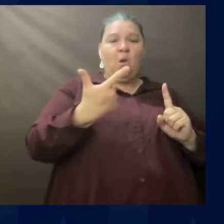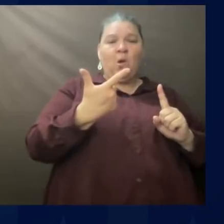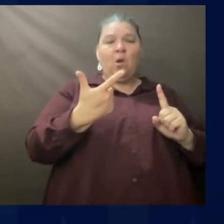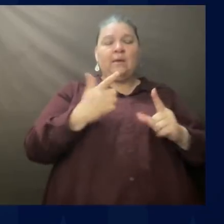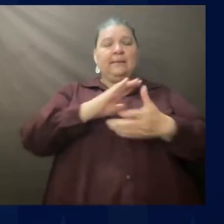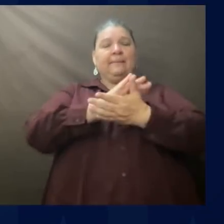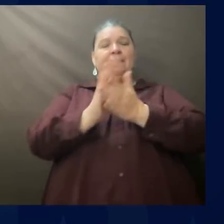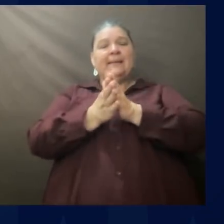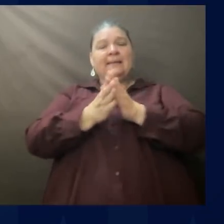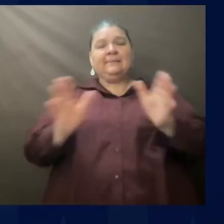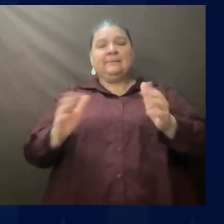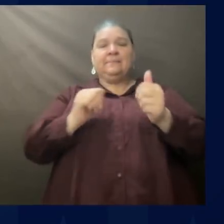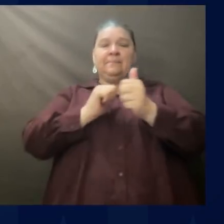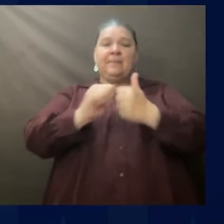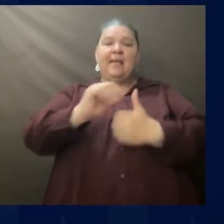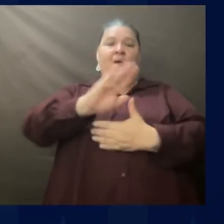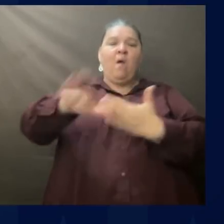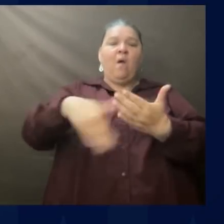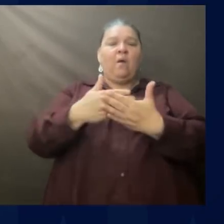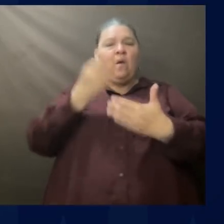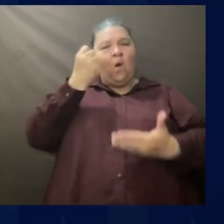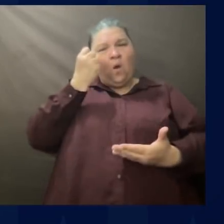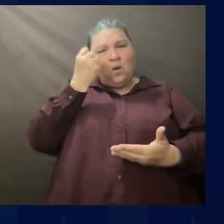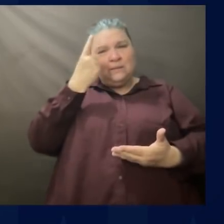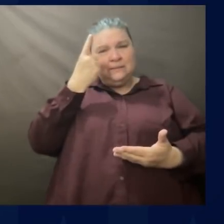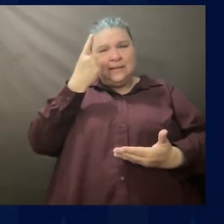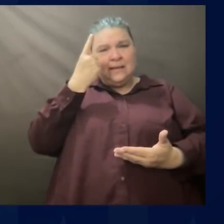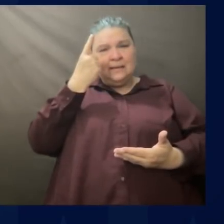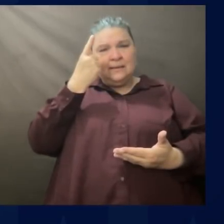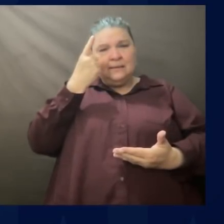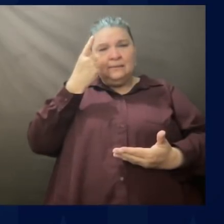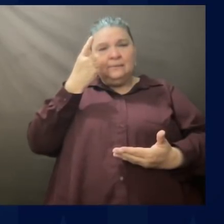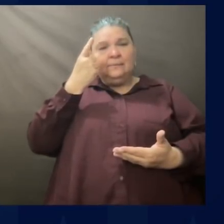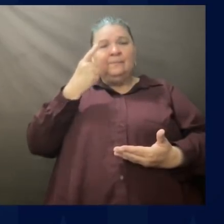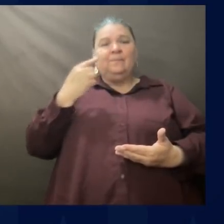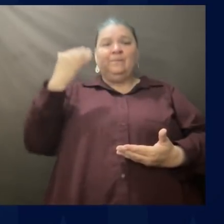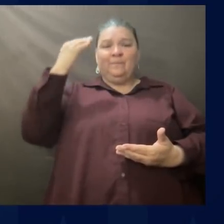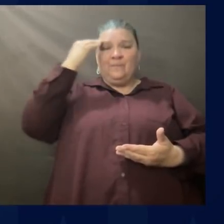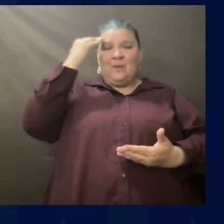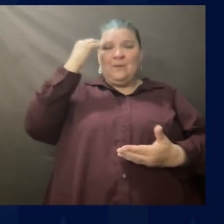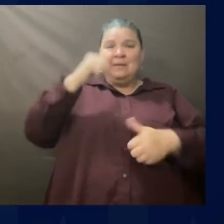The headstones surrounding this amphitheater and a multitude of others around the globe.